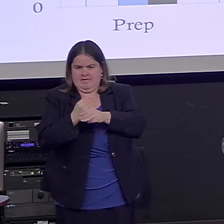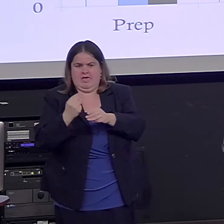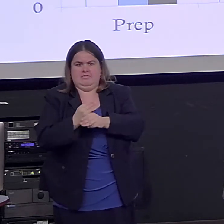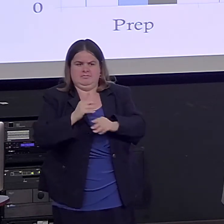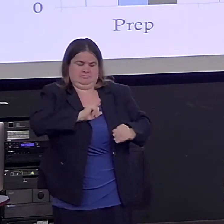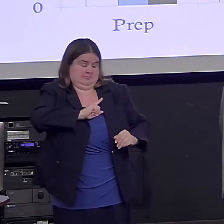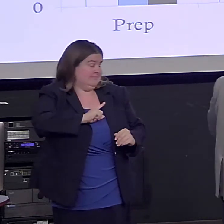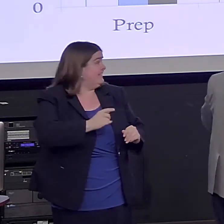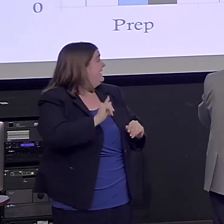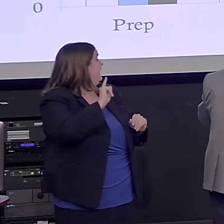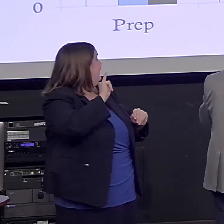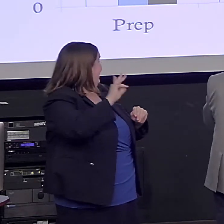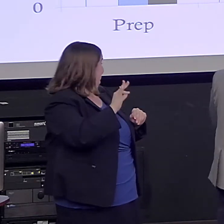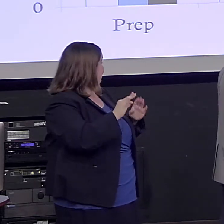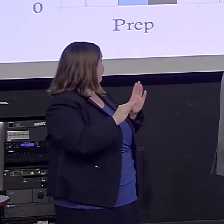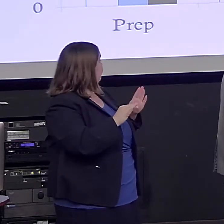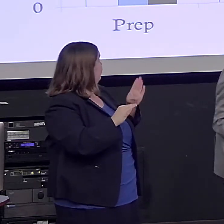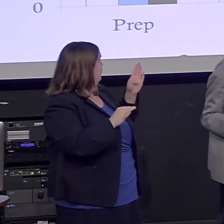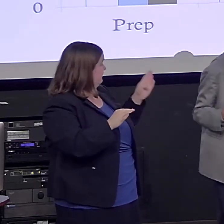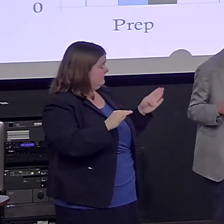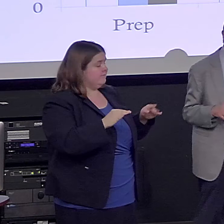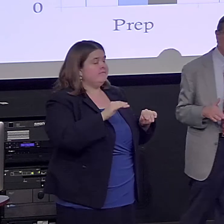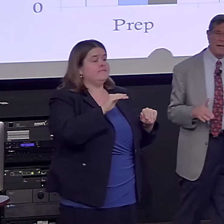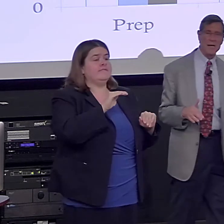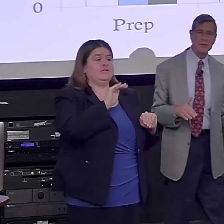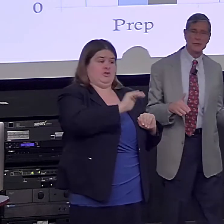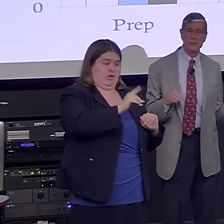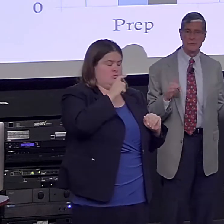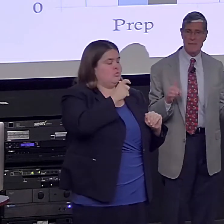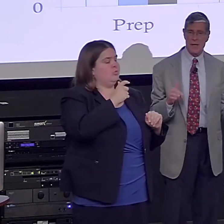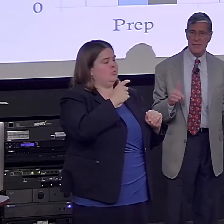If you are a child who is randomized to remain